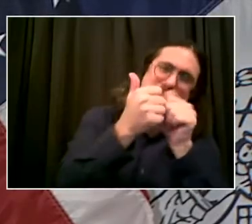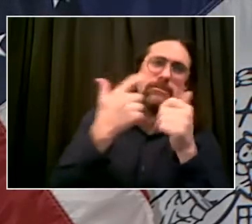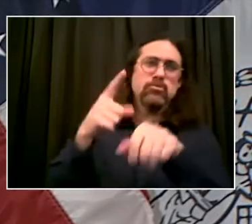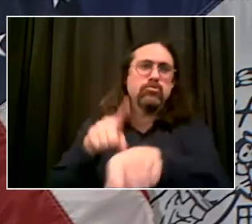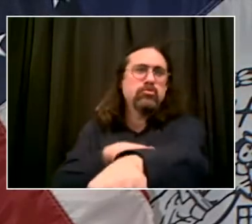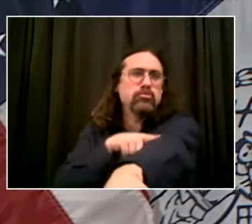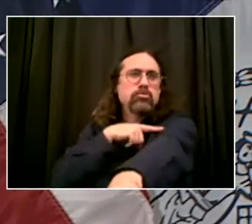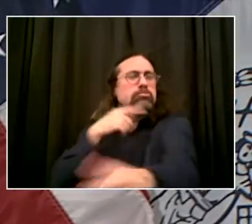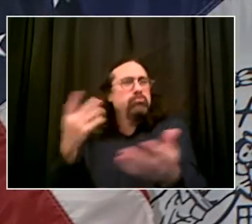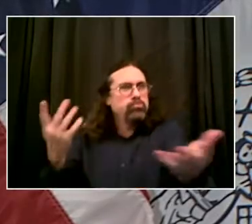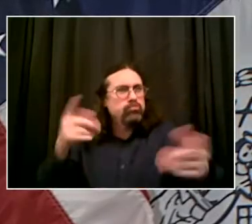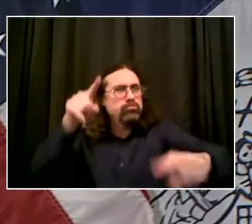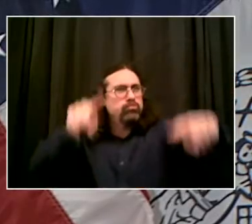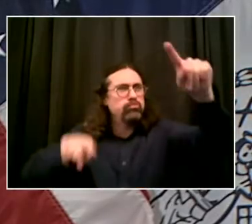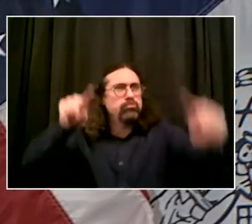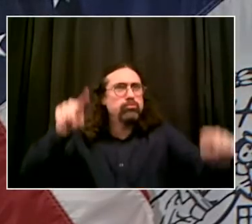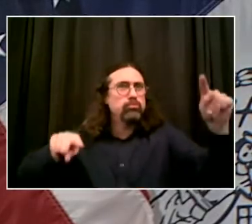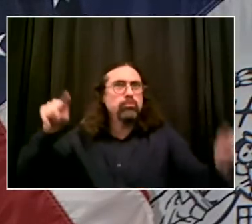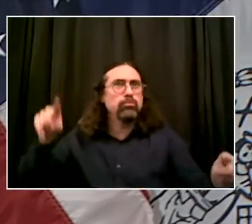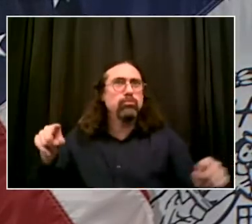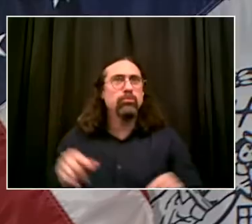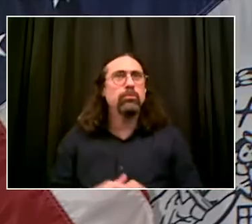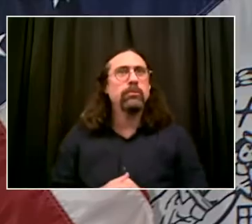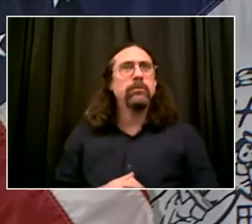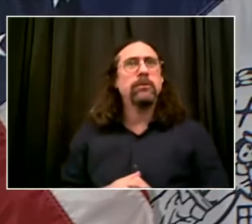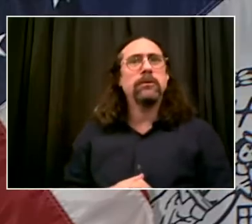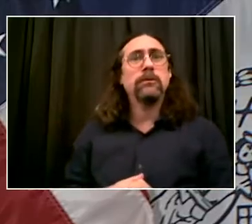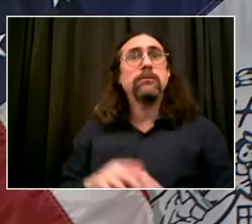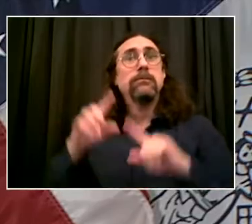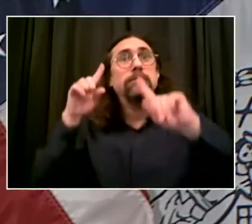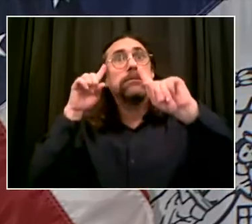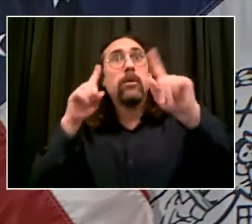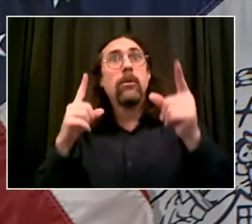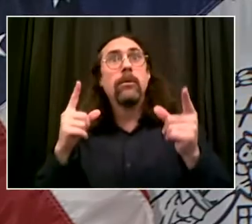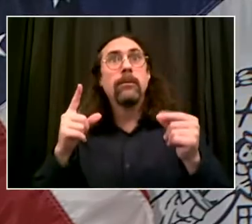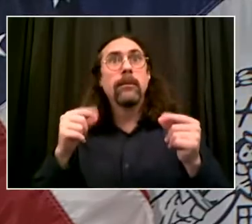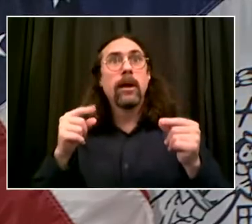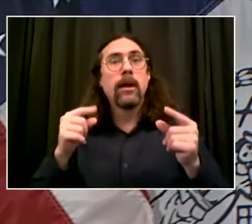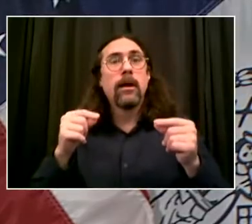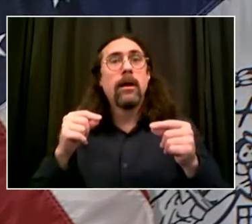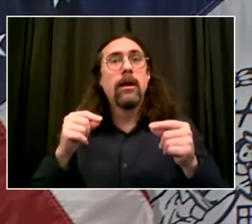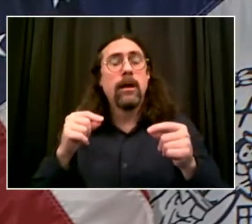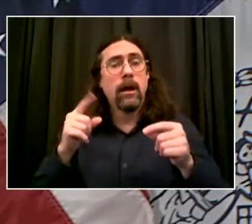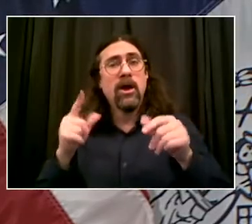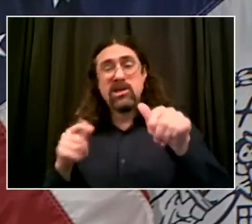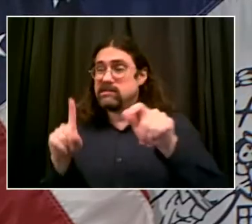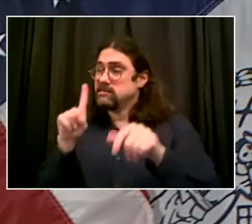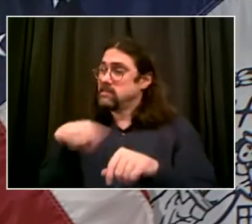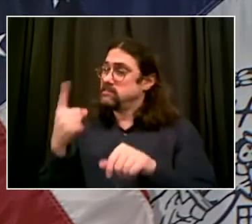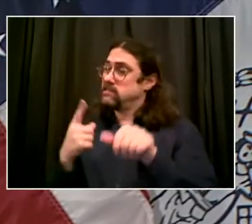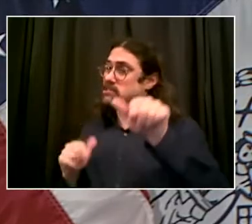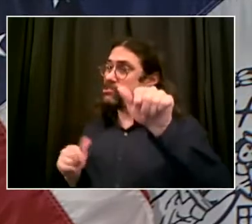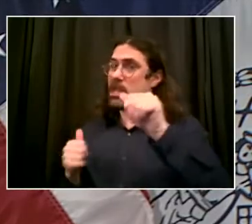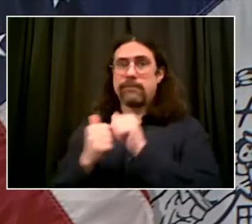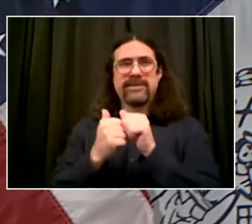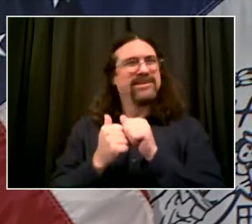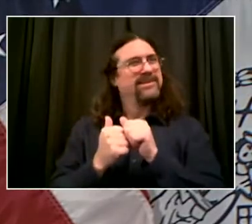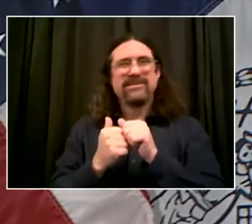ACHIEVEMENT GAP AND THEN WE ARE GOING TO SURRASPSS. OUUR SCHOOLS BEFORE COVID